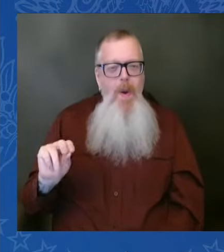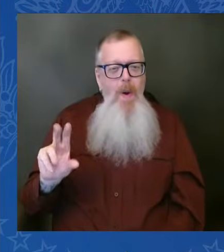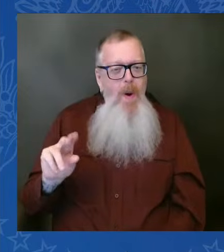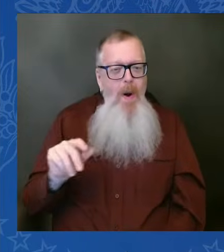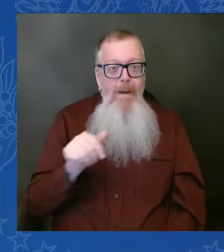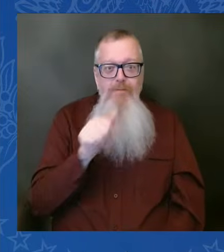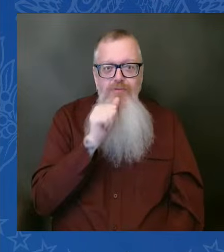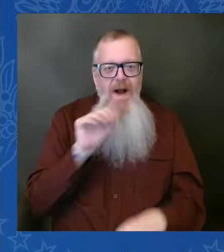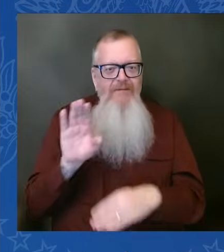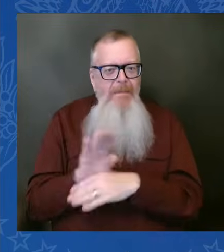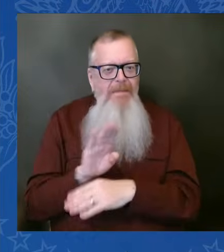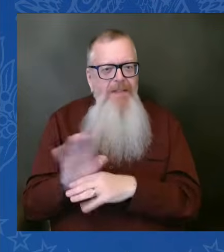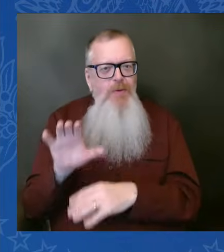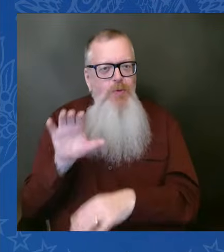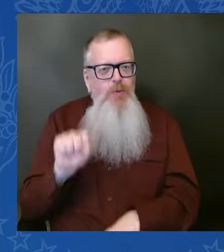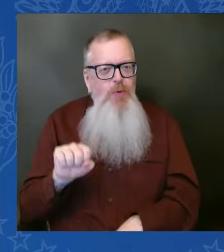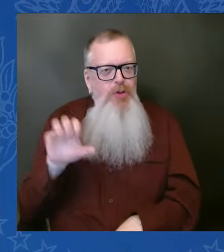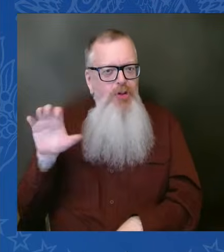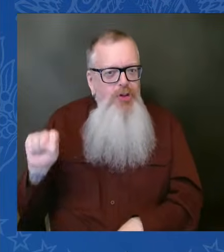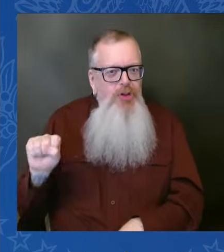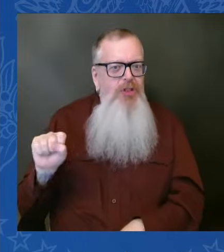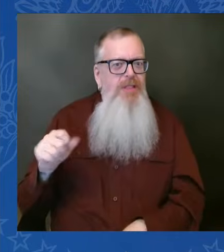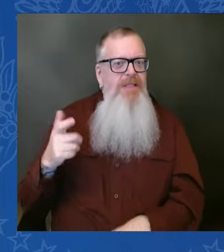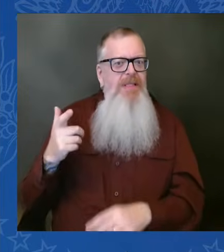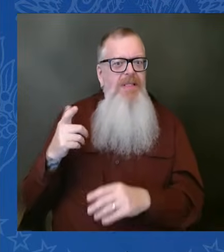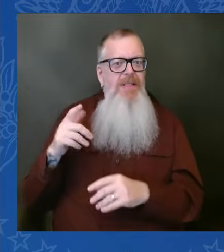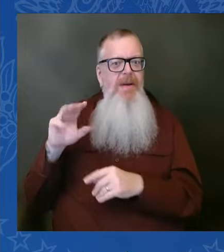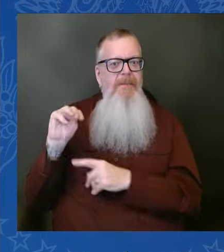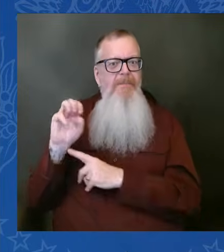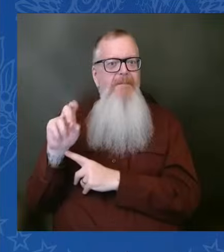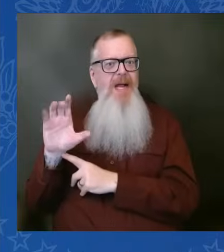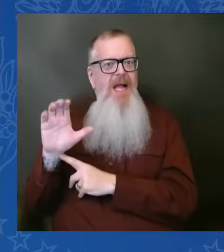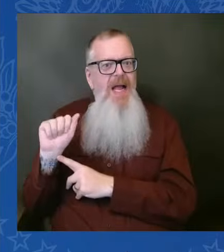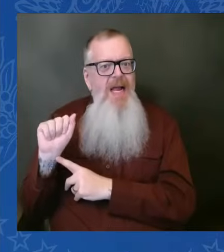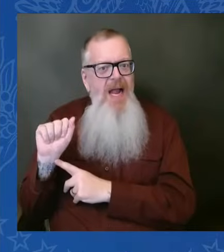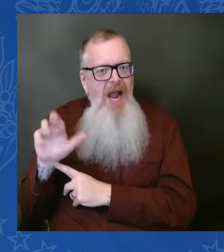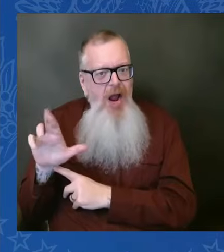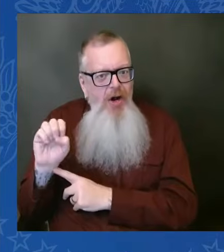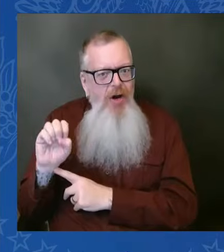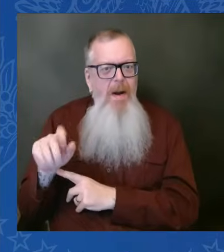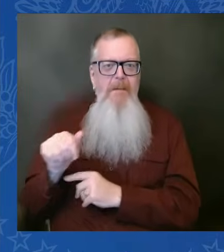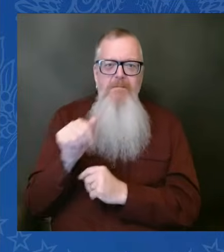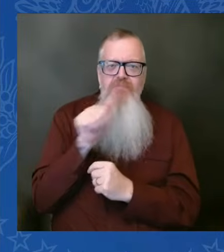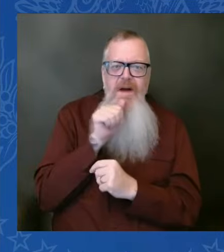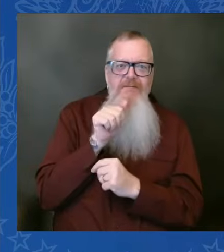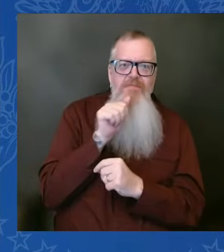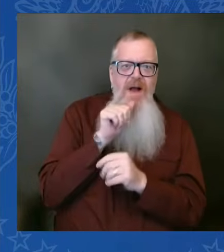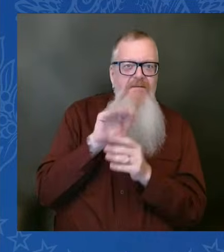care and prescription drugs. Lifting the fortunes of the very wealthy often meant taking the rights of workers